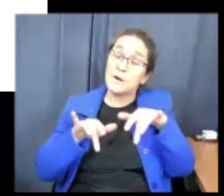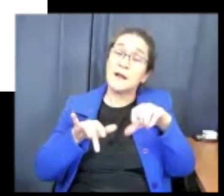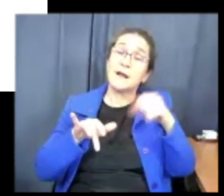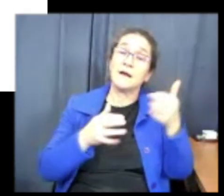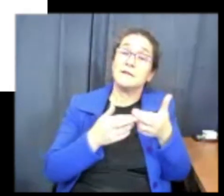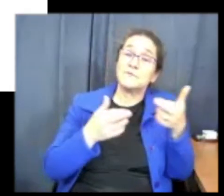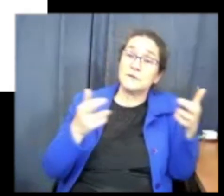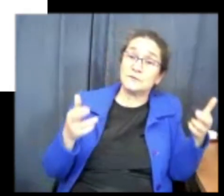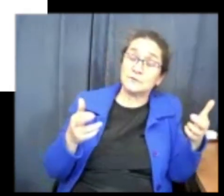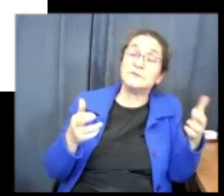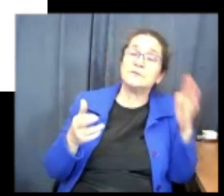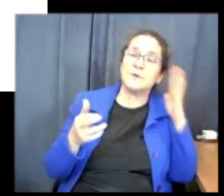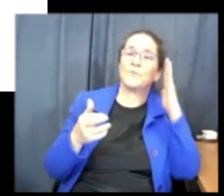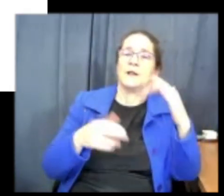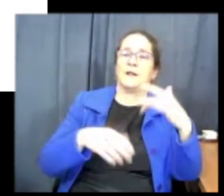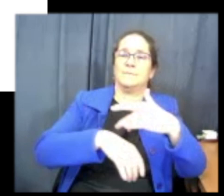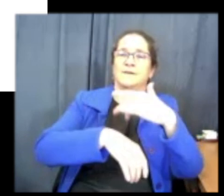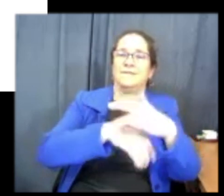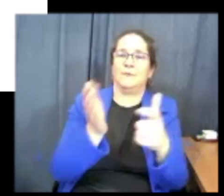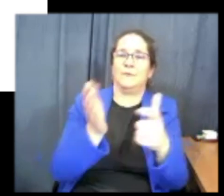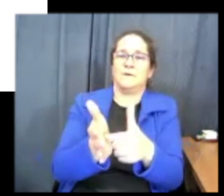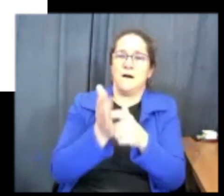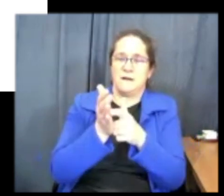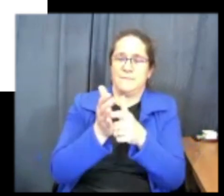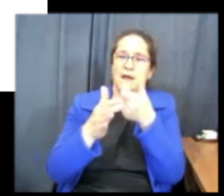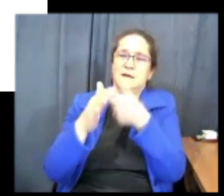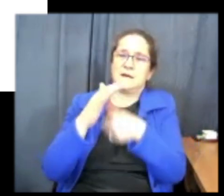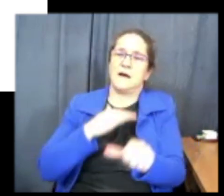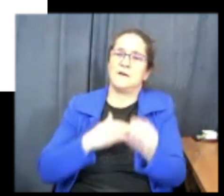will be available on demand through our website OCALI.org.